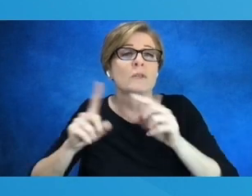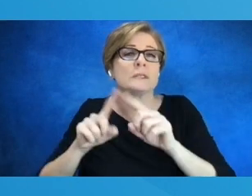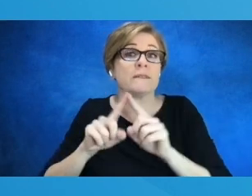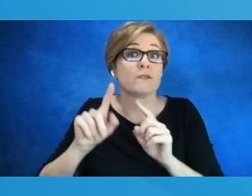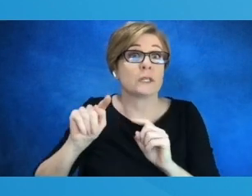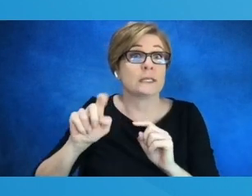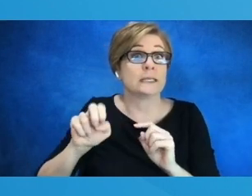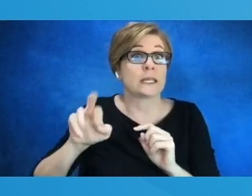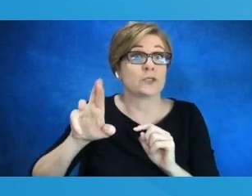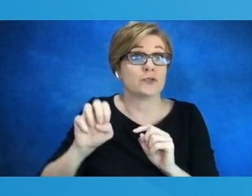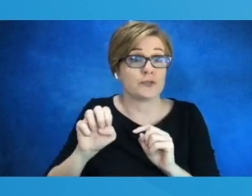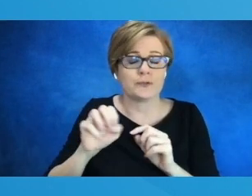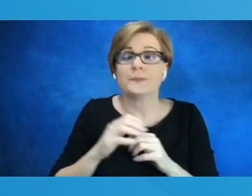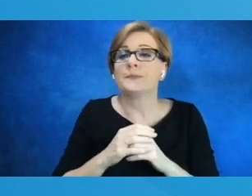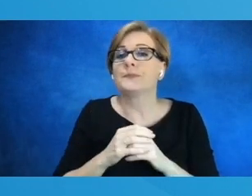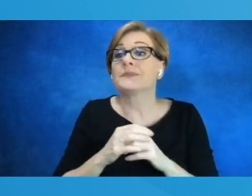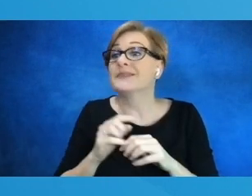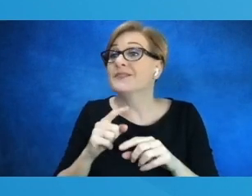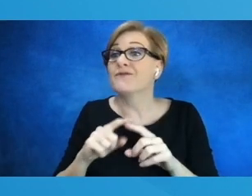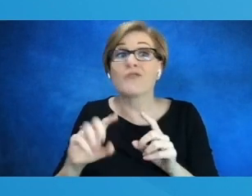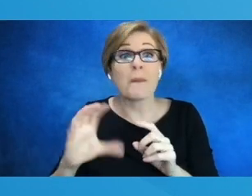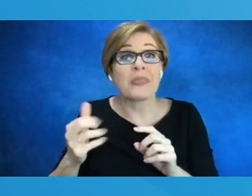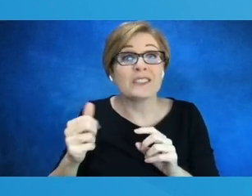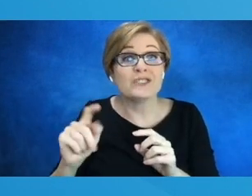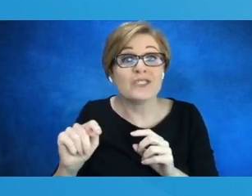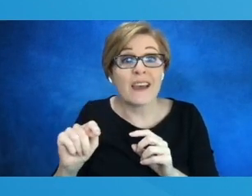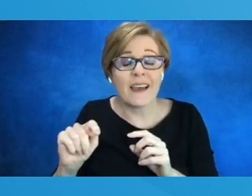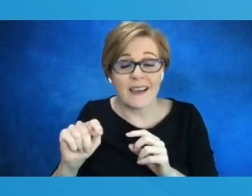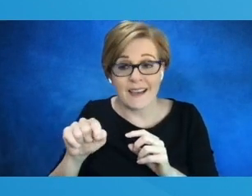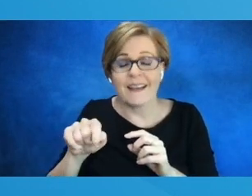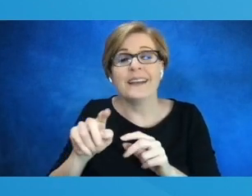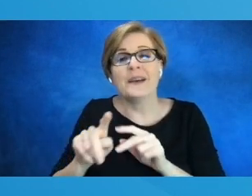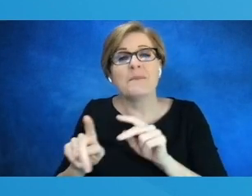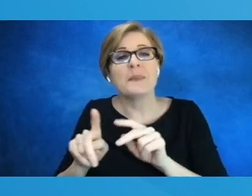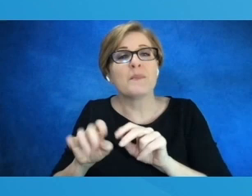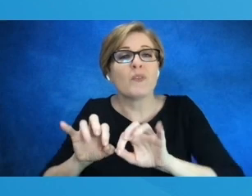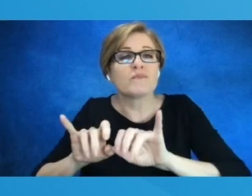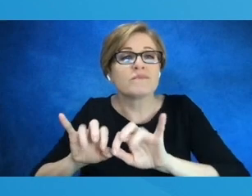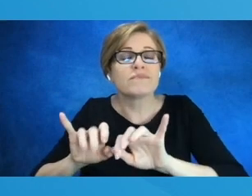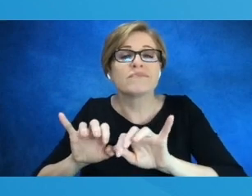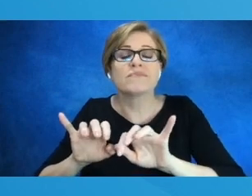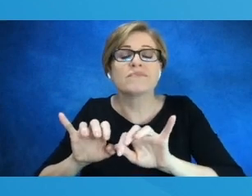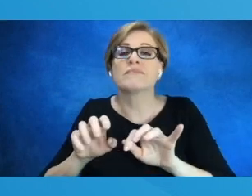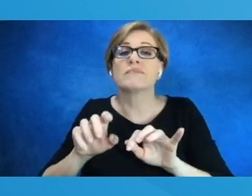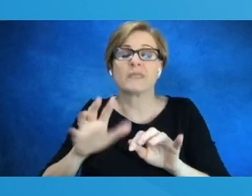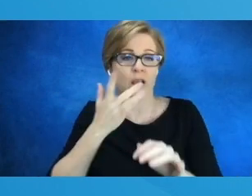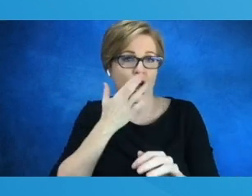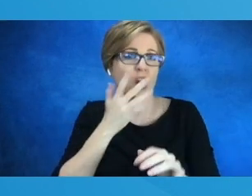From the chat, we have a lot of folks who are commenting on the differences in color